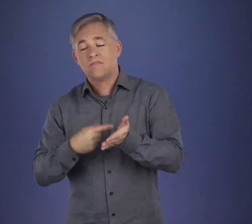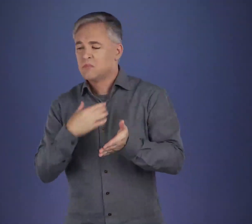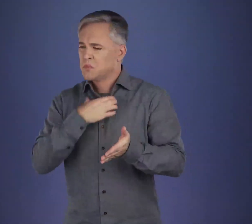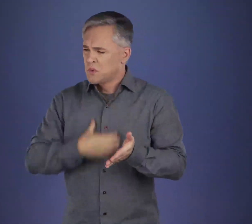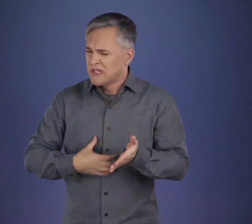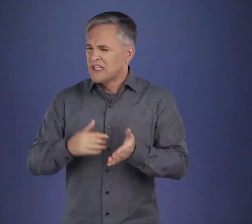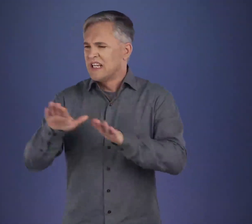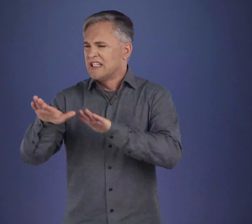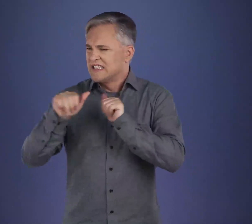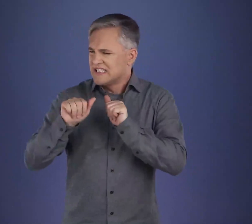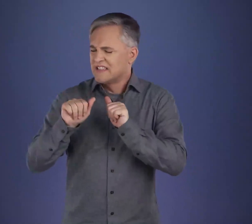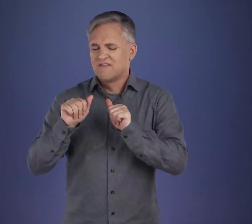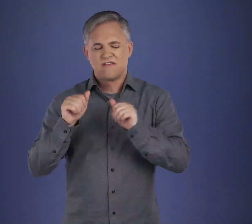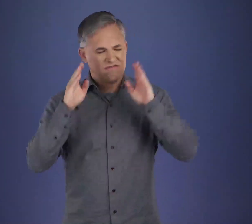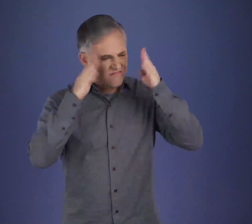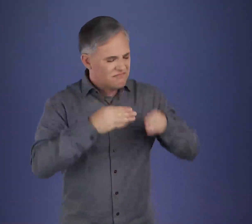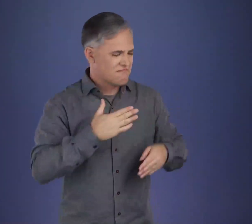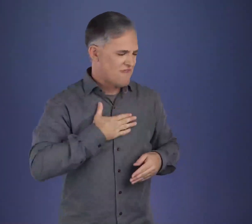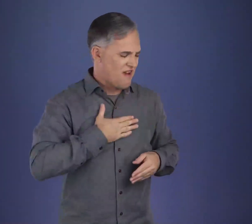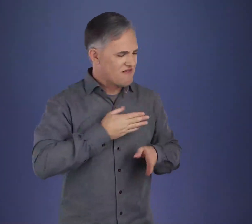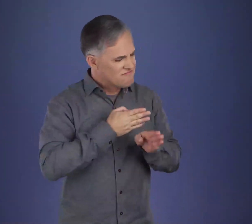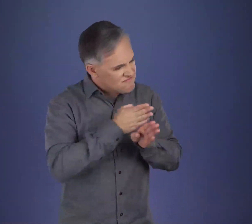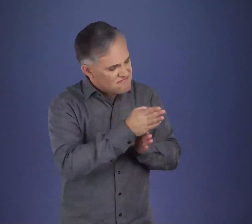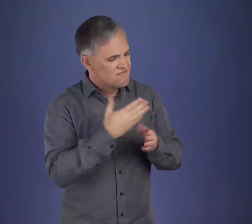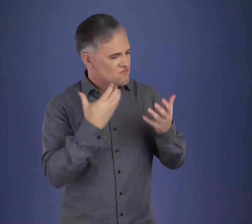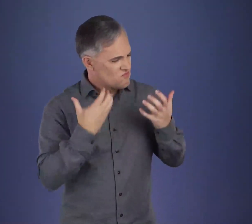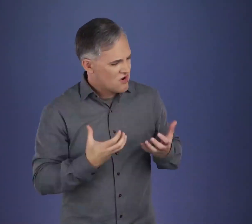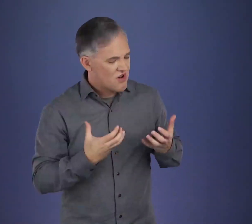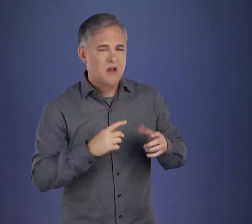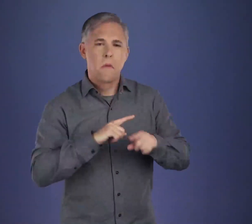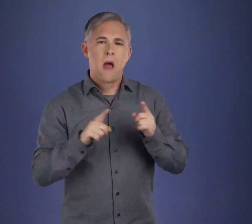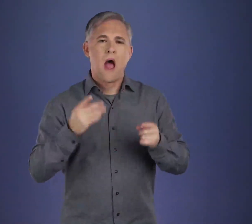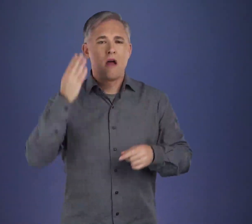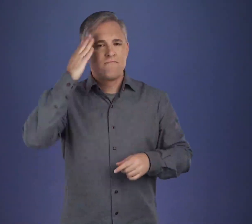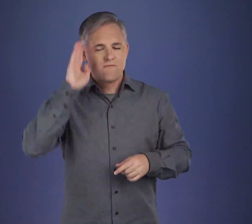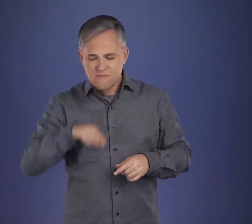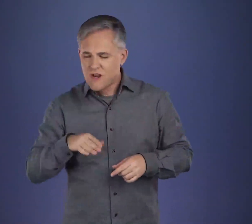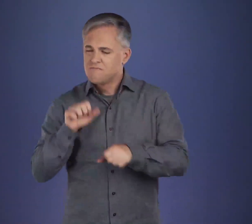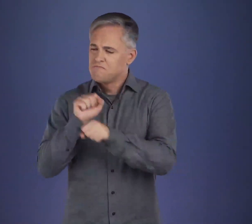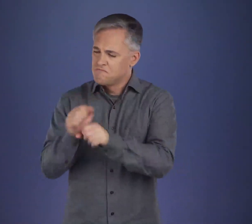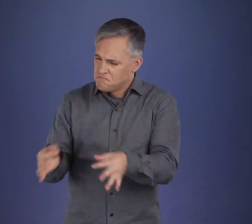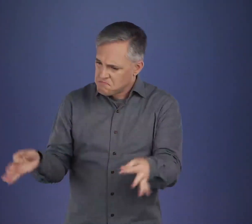once it became apparent that only by their united effort could this be accomplished,